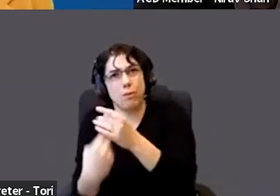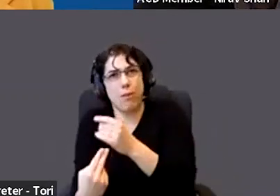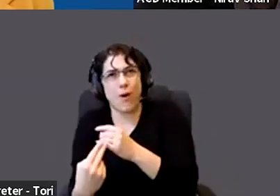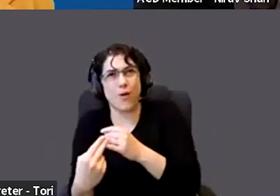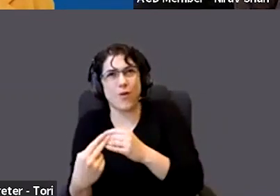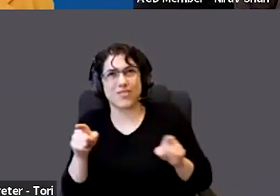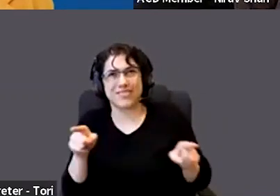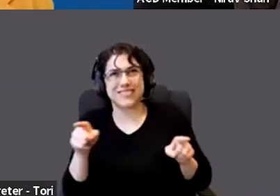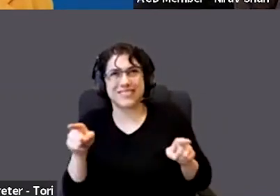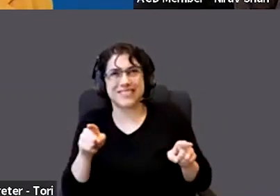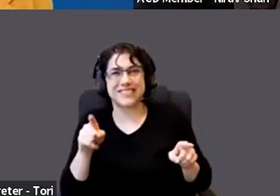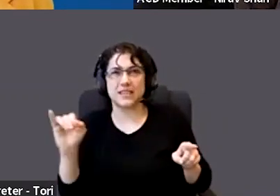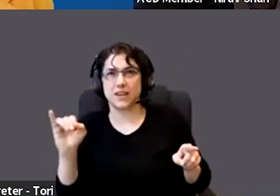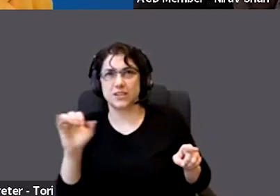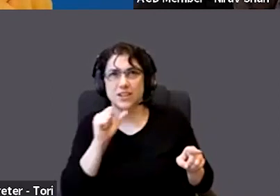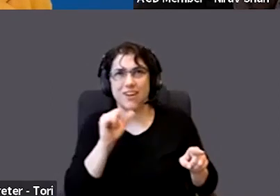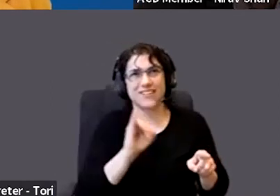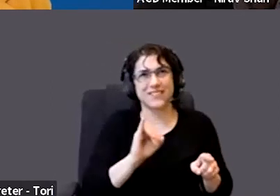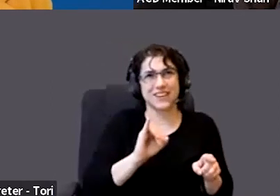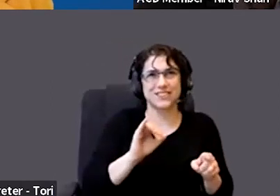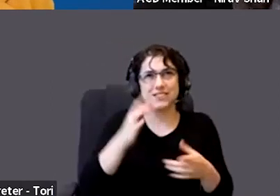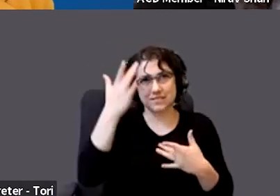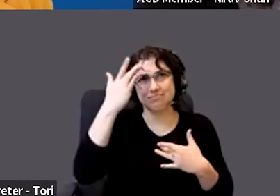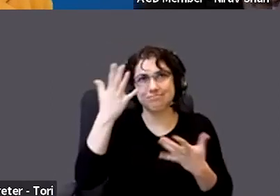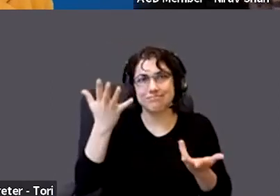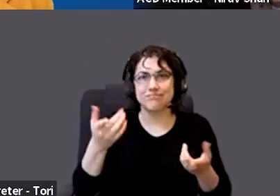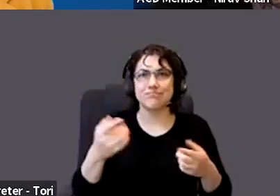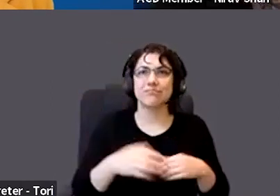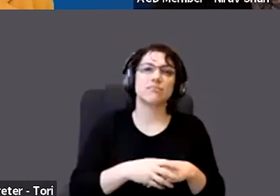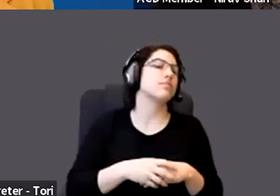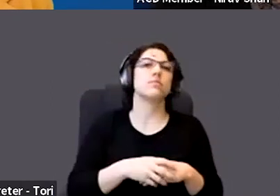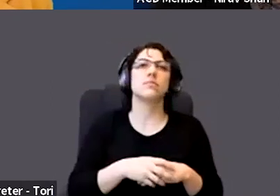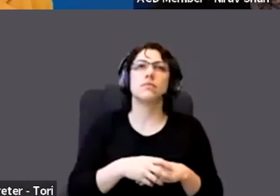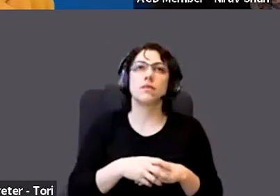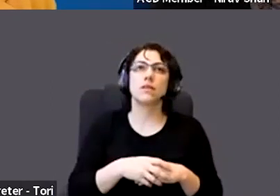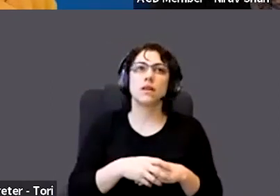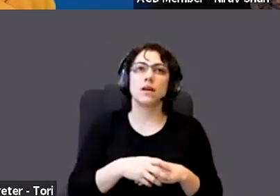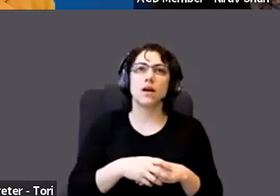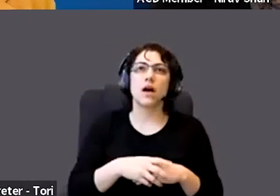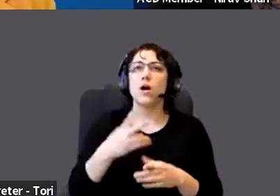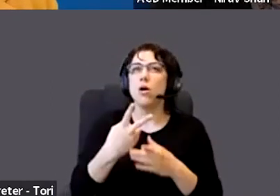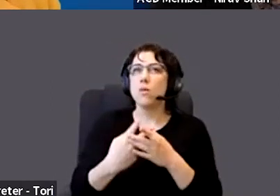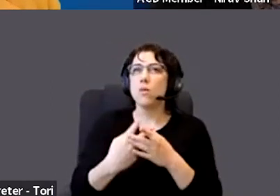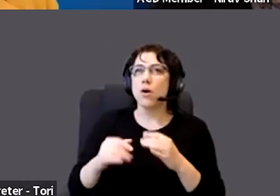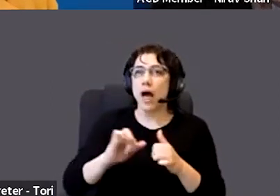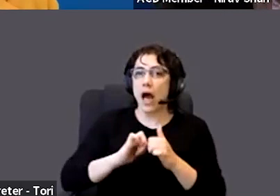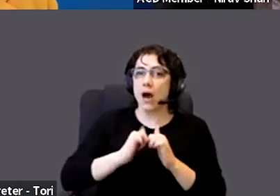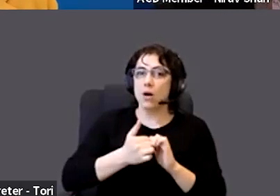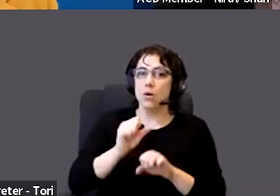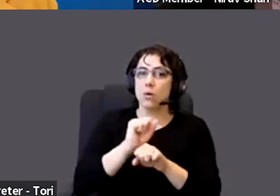Second is that it is intended to be innovative, both with regard to how we work with industry and partners, as well as how we work